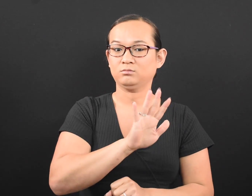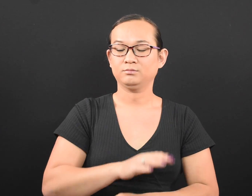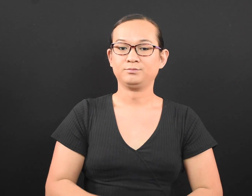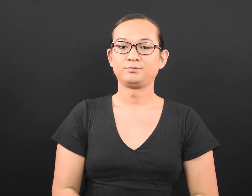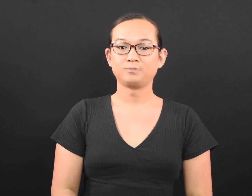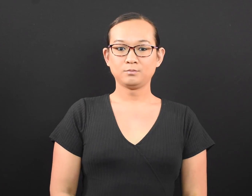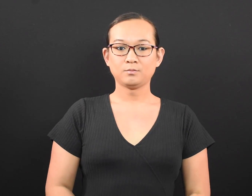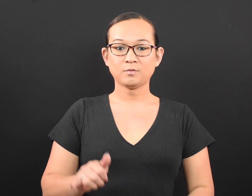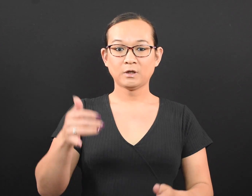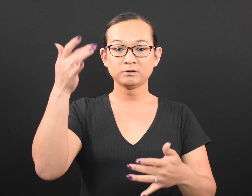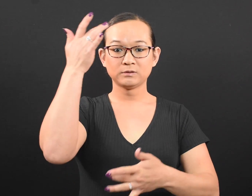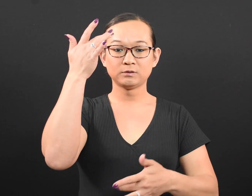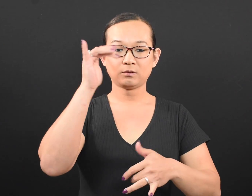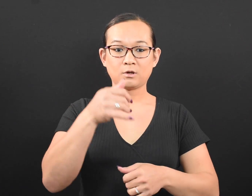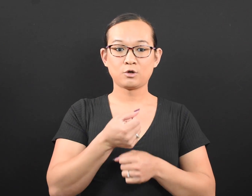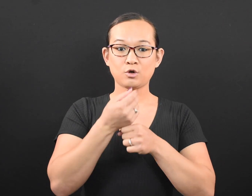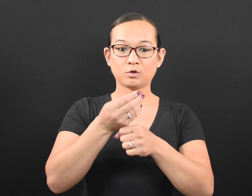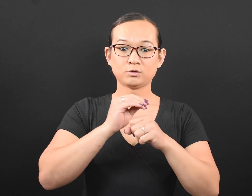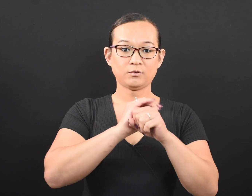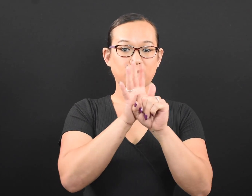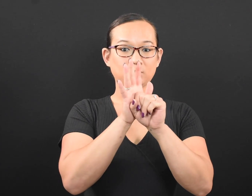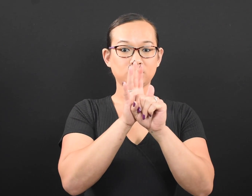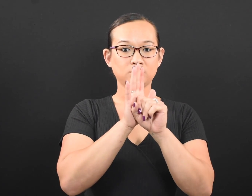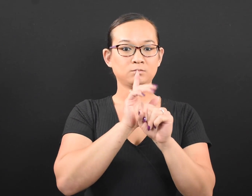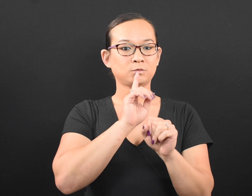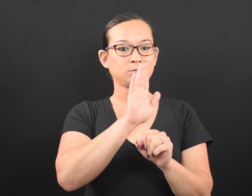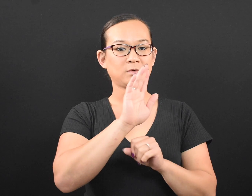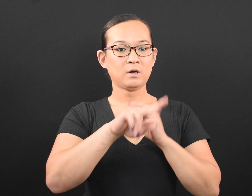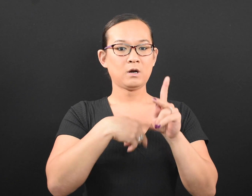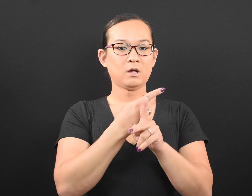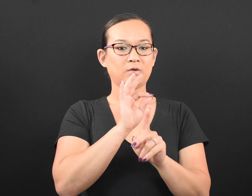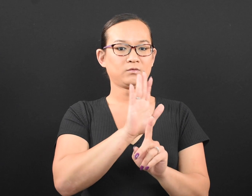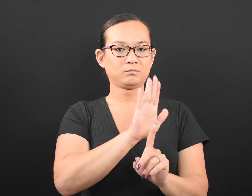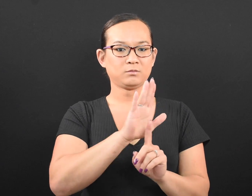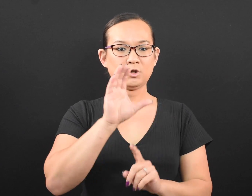that causes COVID-19 have been documented in the United States and globally during this pandemic.